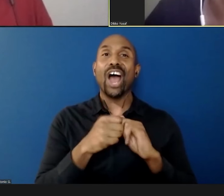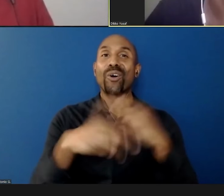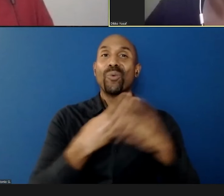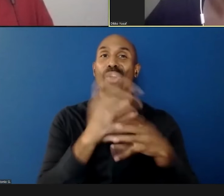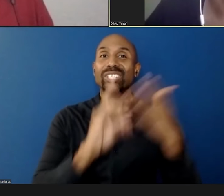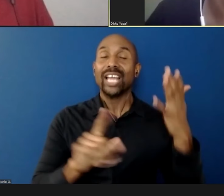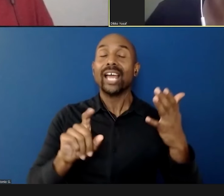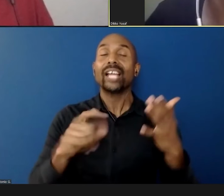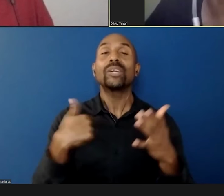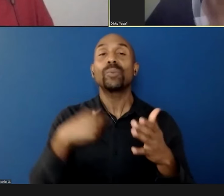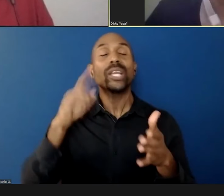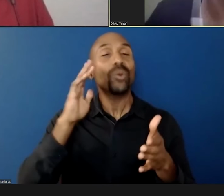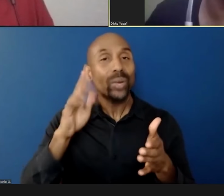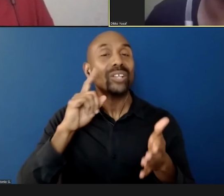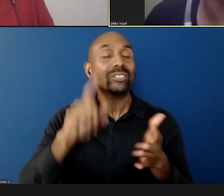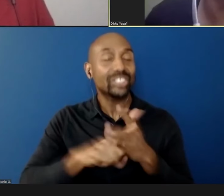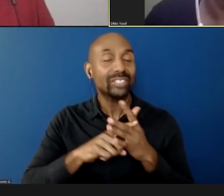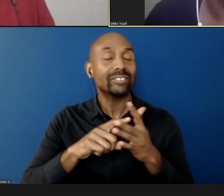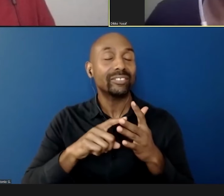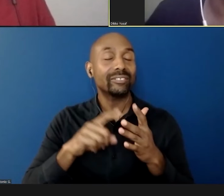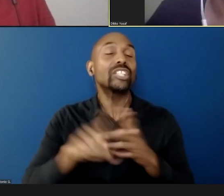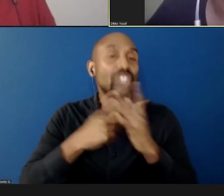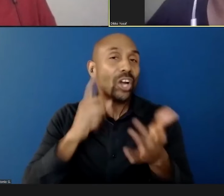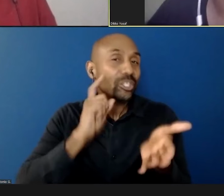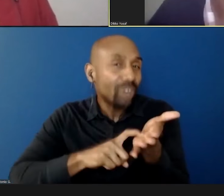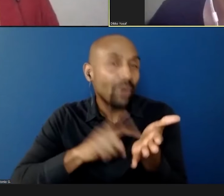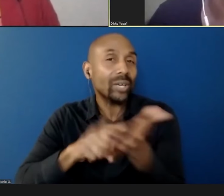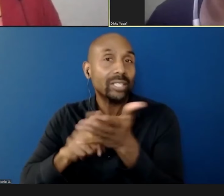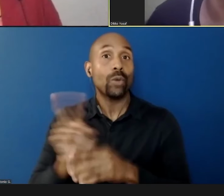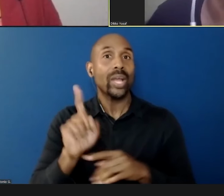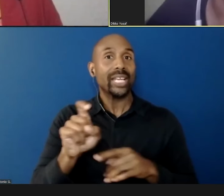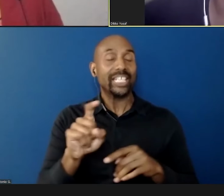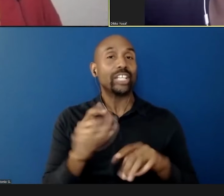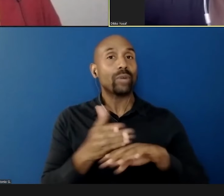about okay, how do we quickly evacuate, okay, now we've evacuated everyone put somebody's